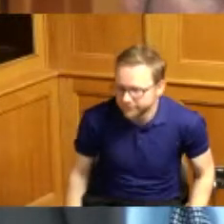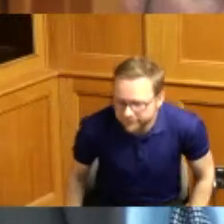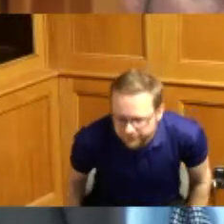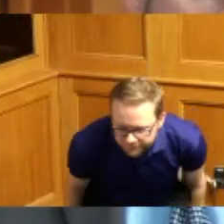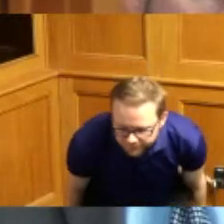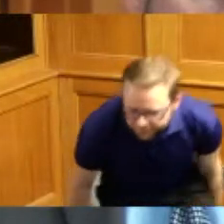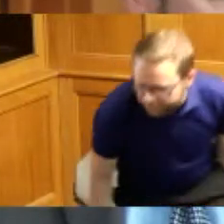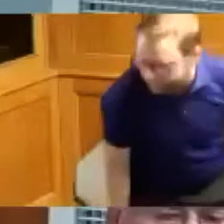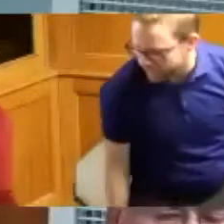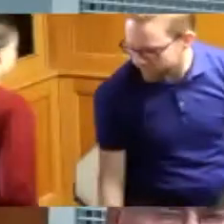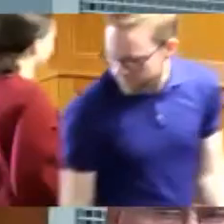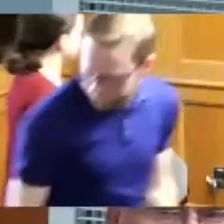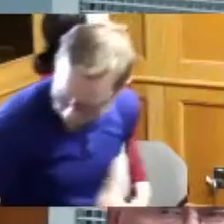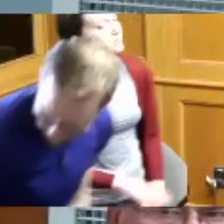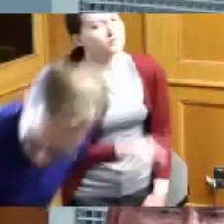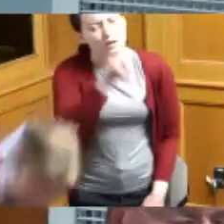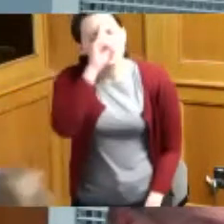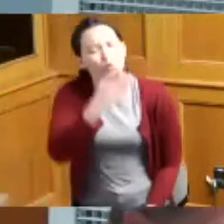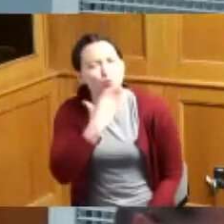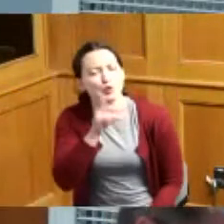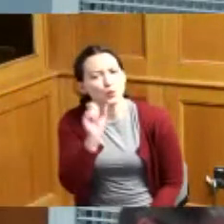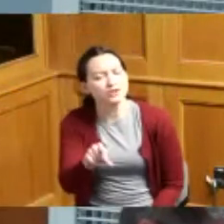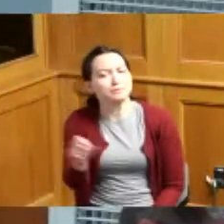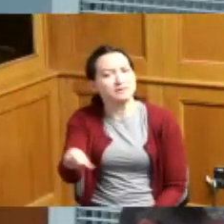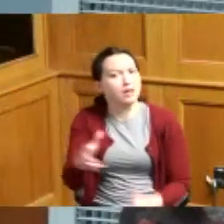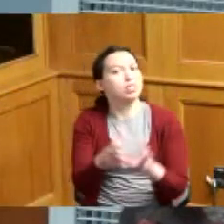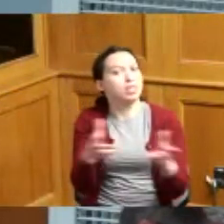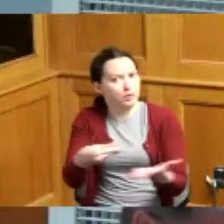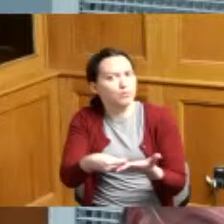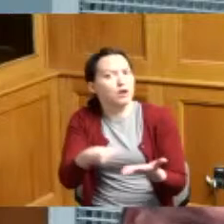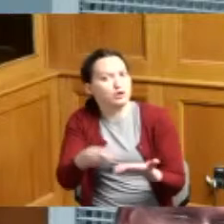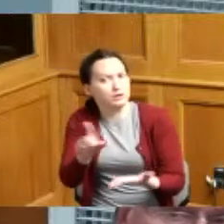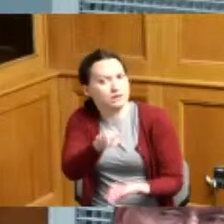it's a really good question a lot of money we need to be aware of where we're spending the money